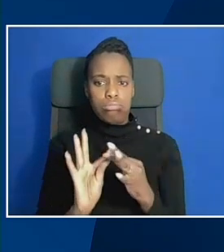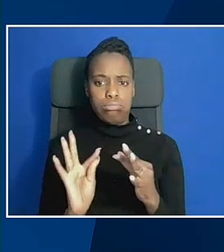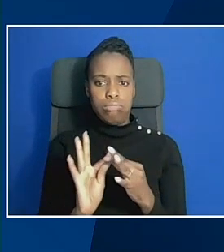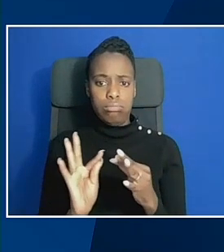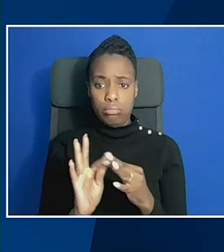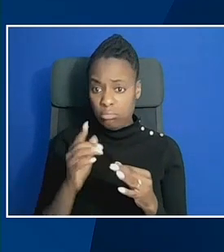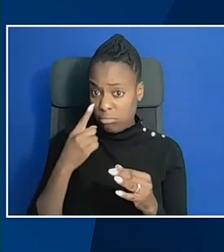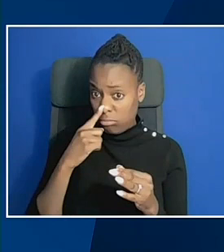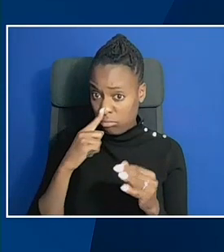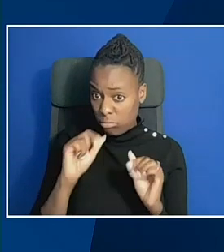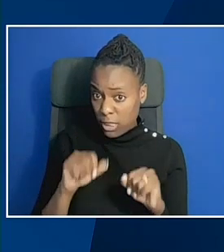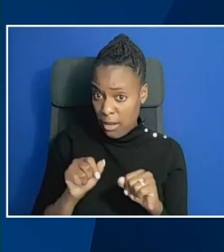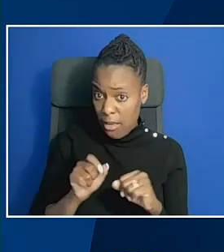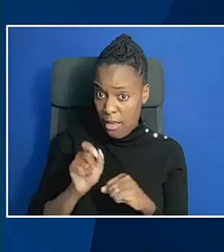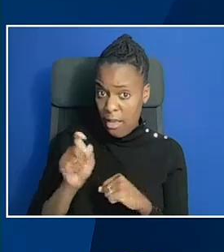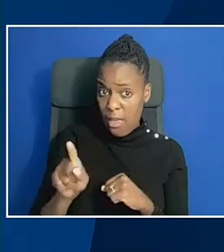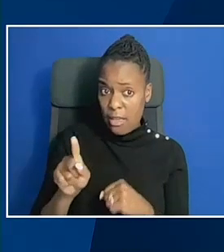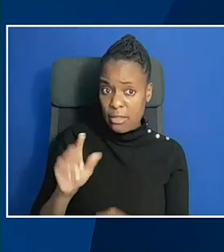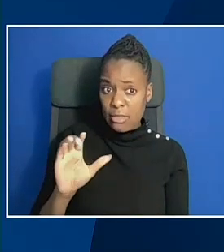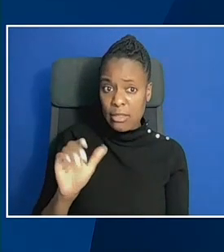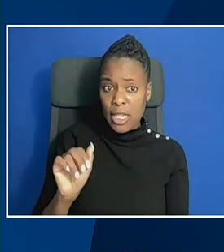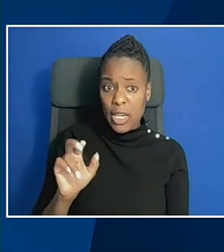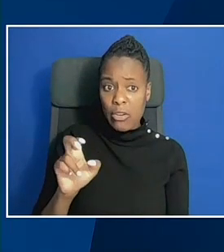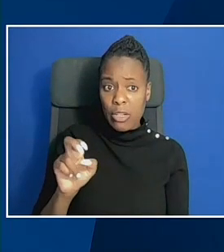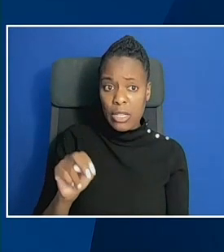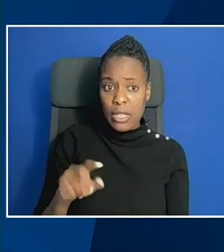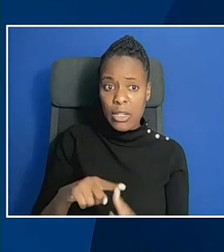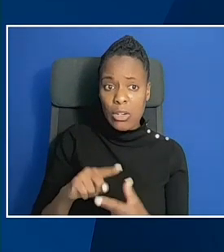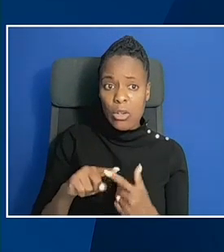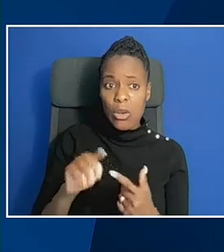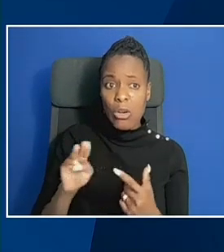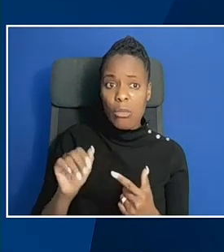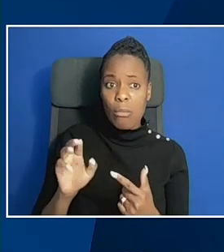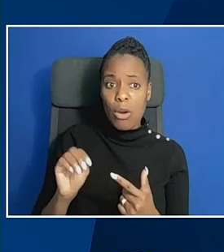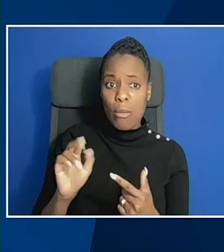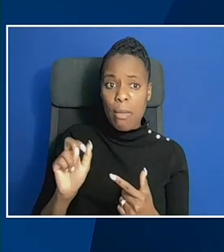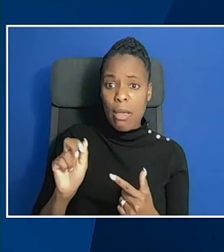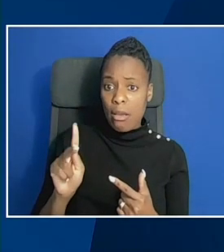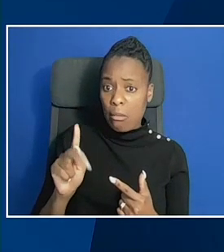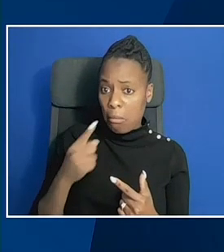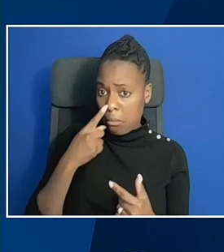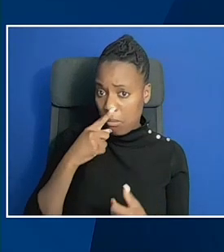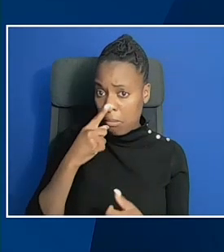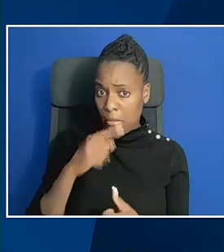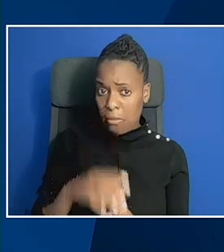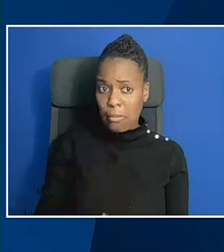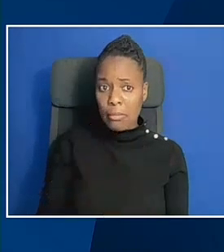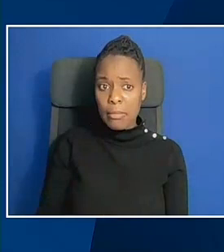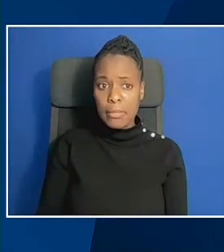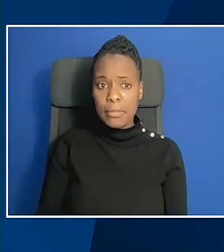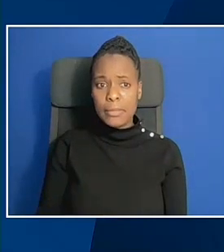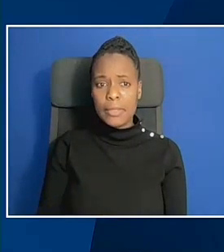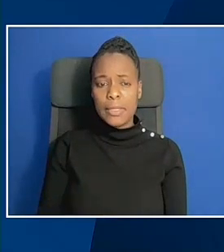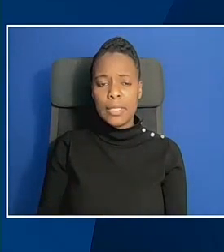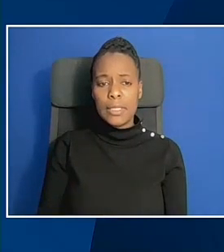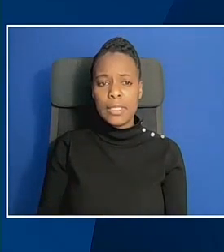Carolyn or Barmak or either of you? Carolyn. Carolyn, would you?